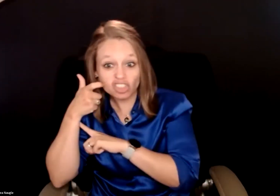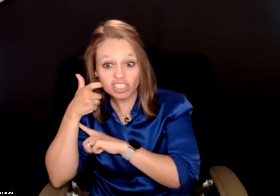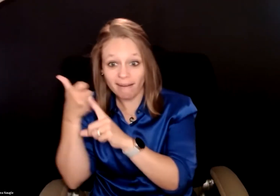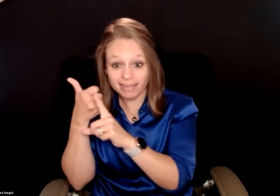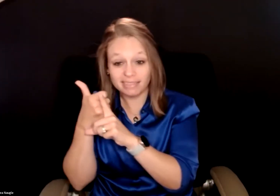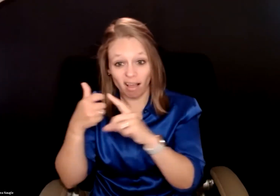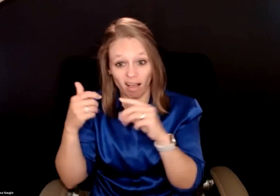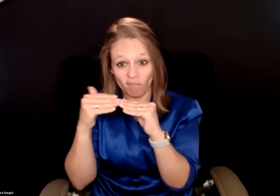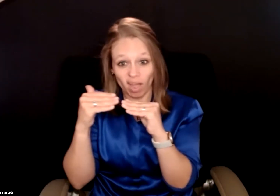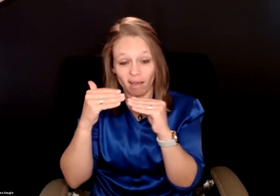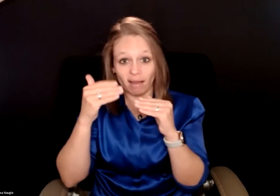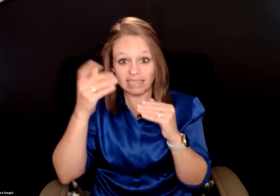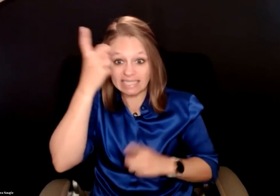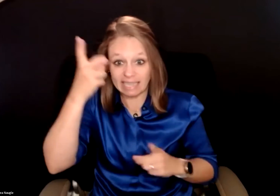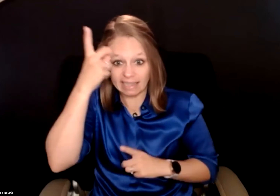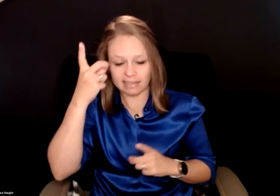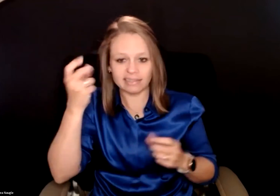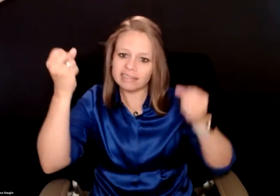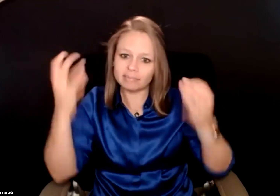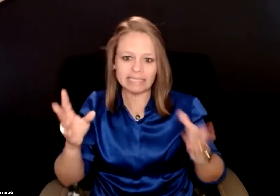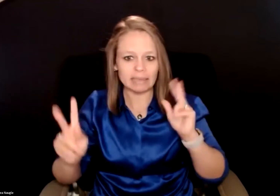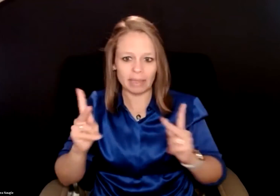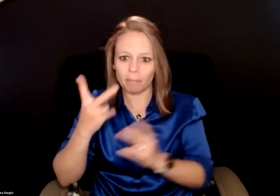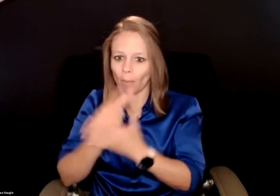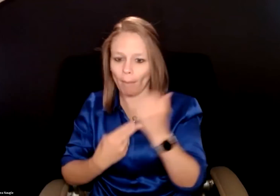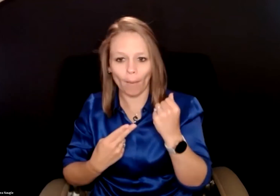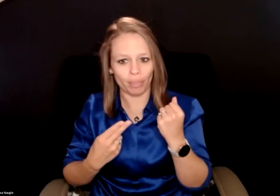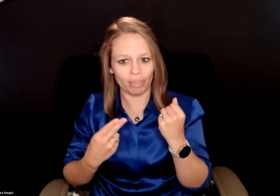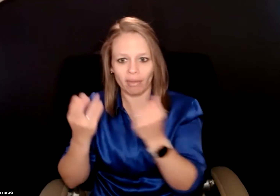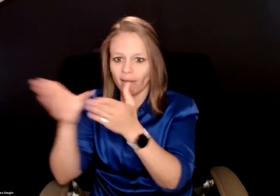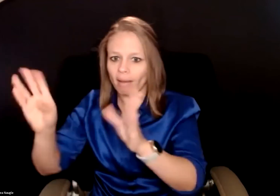open to that idea and you would think they are but really they are not.